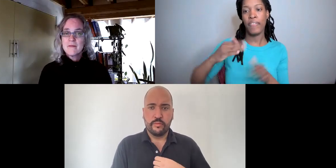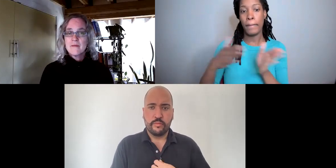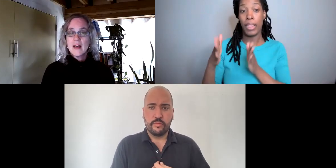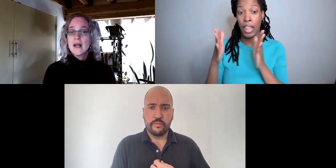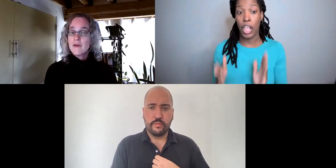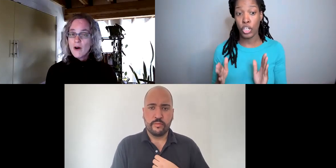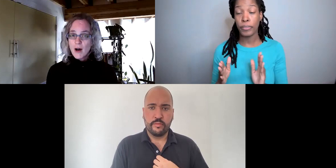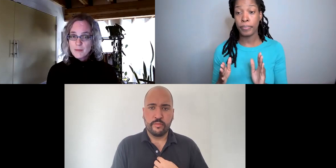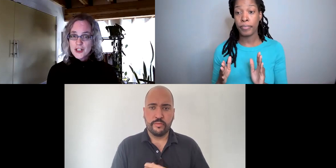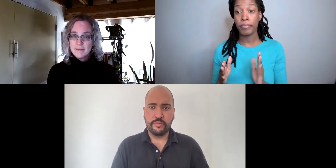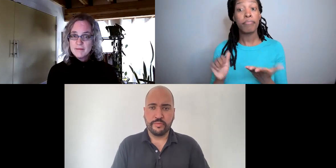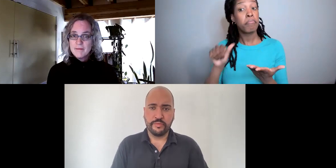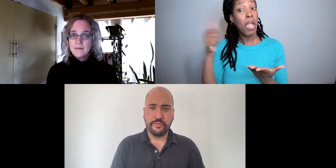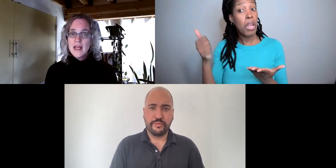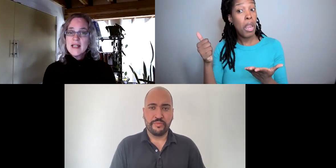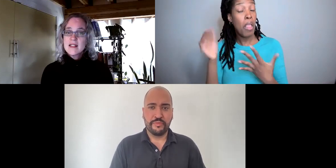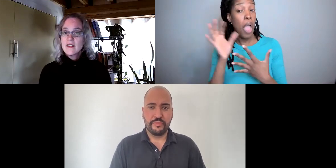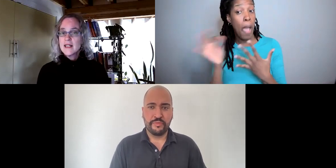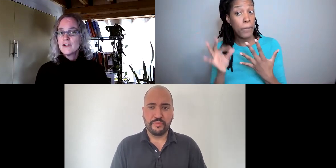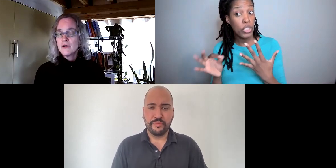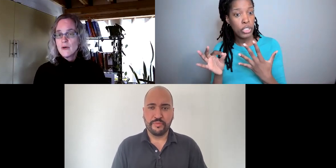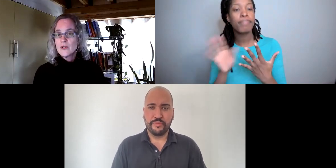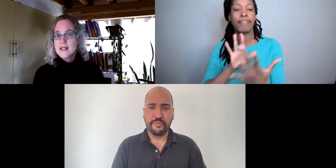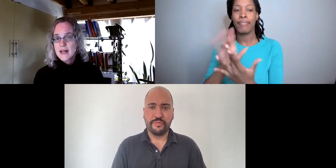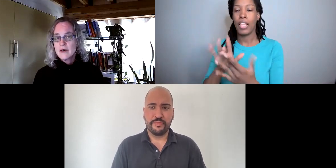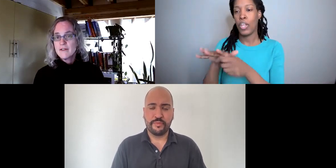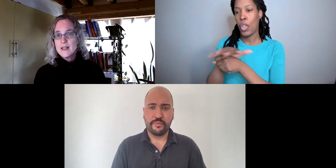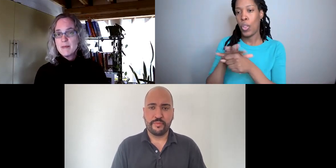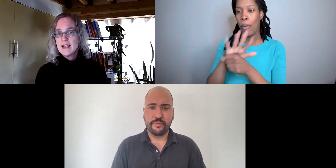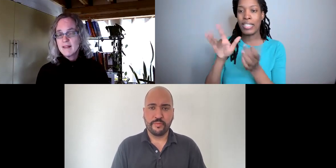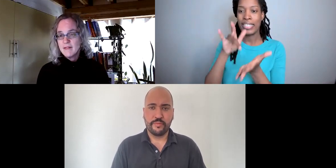Another option is to contact your local center for independent living.